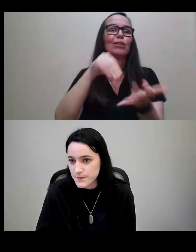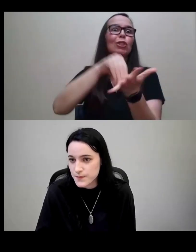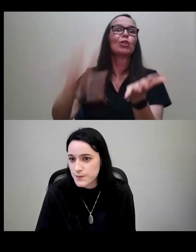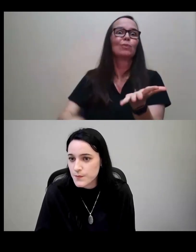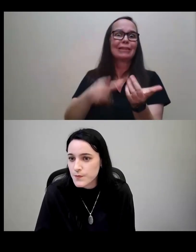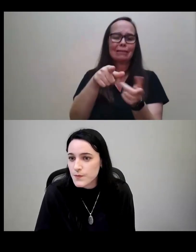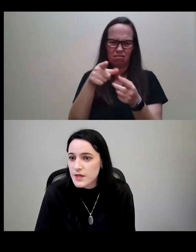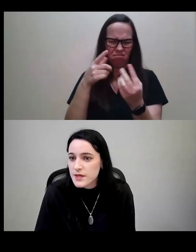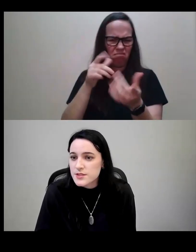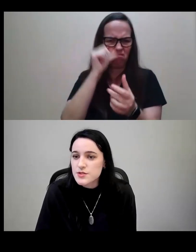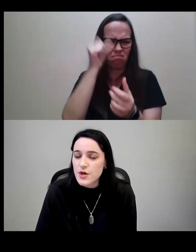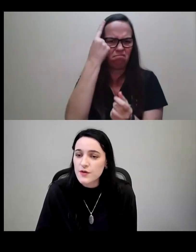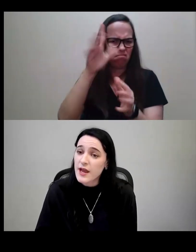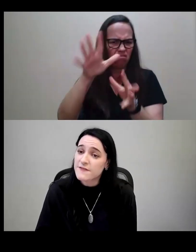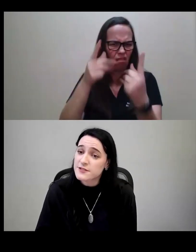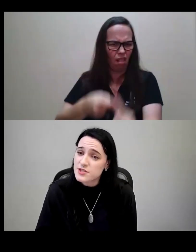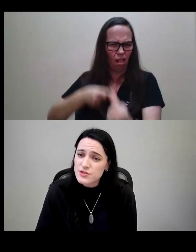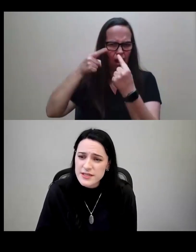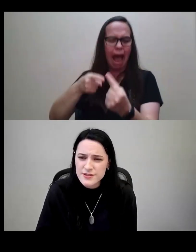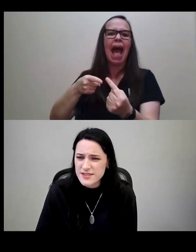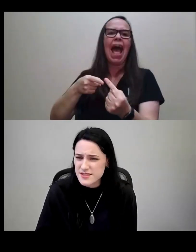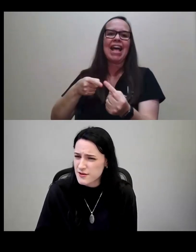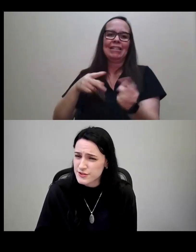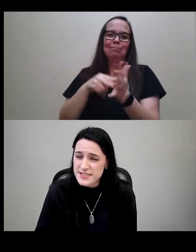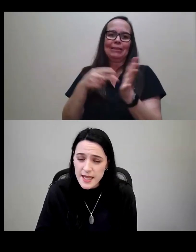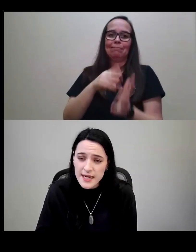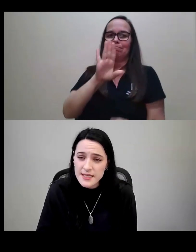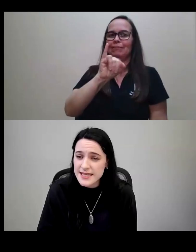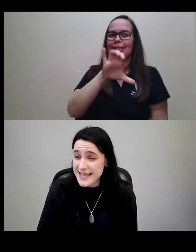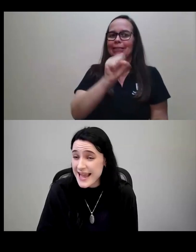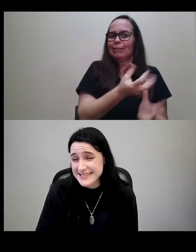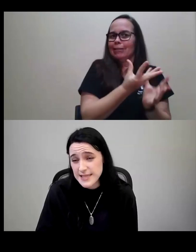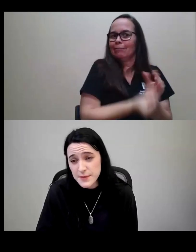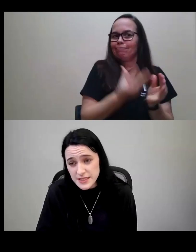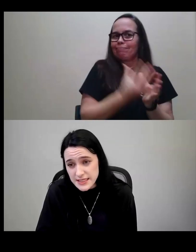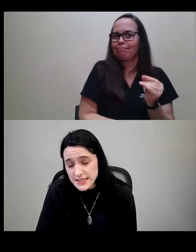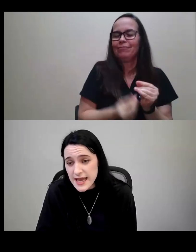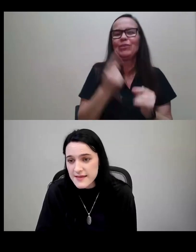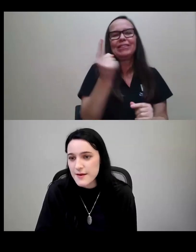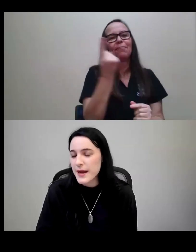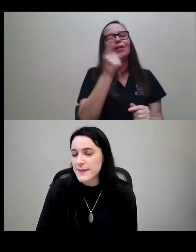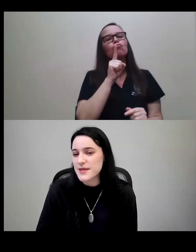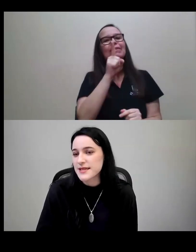So, if you have a student who doesn't understand things academically that might